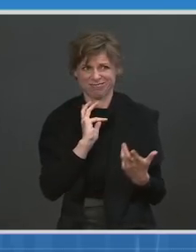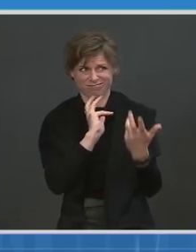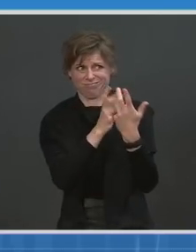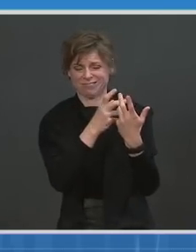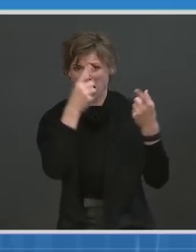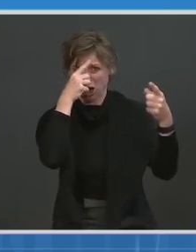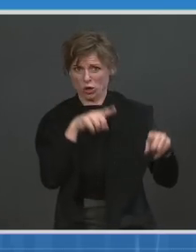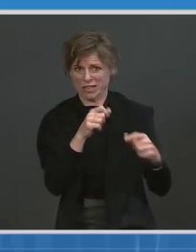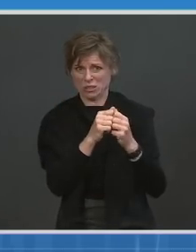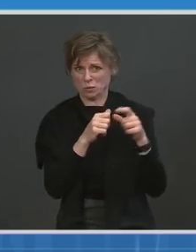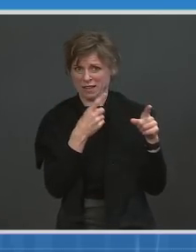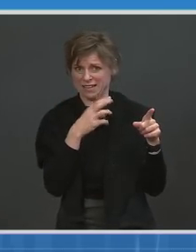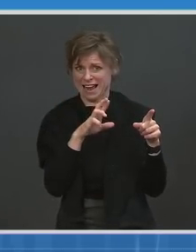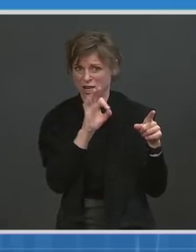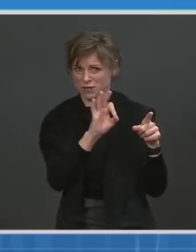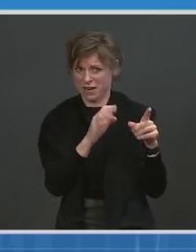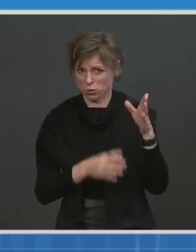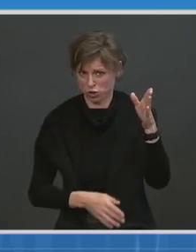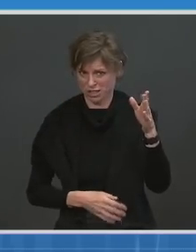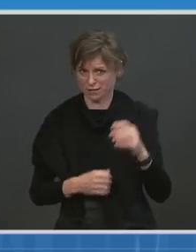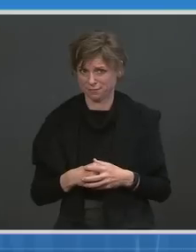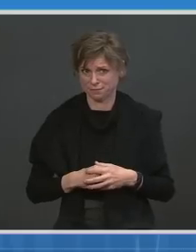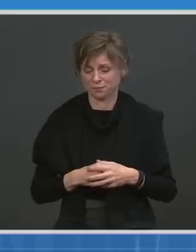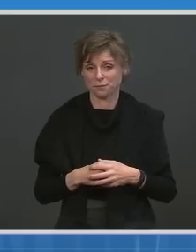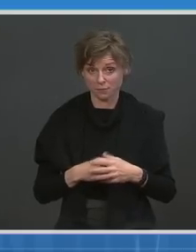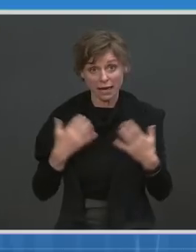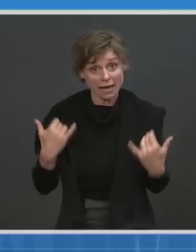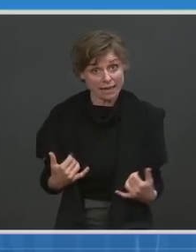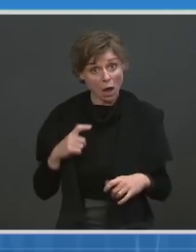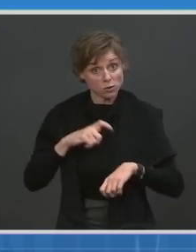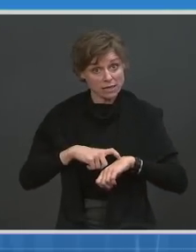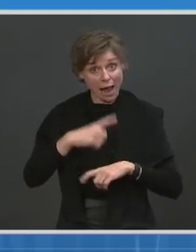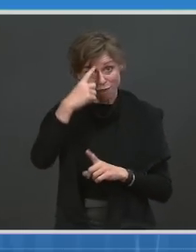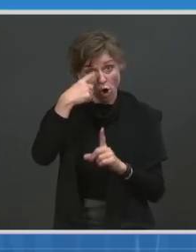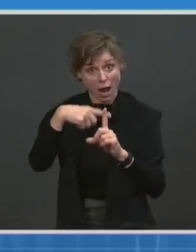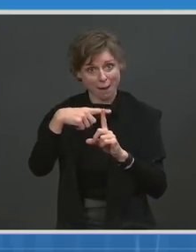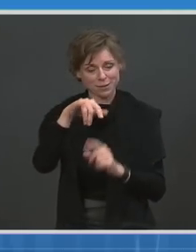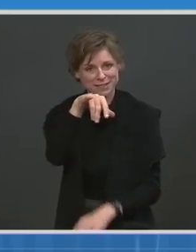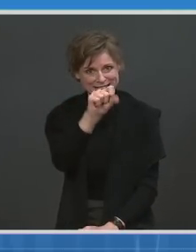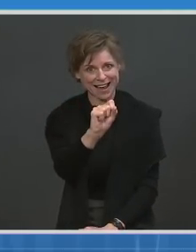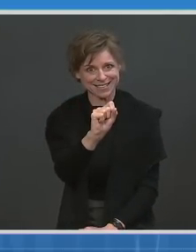It is a time for optimism but not a time for relaxation.